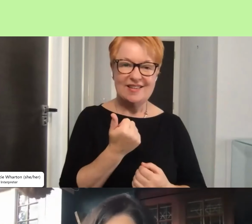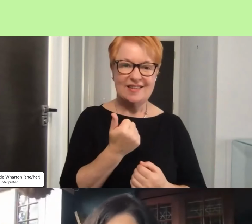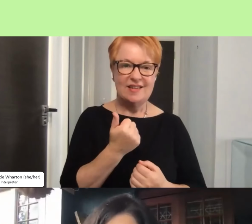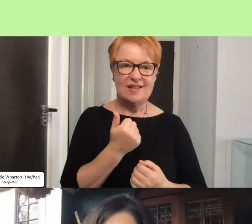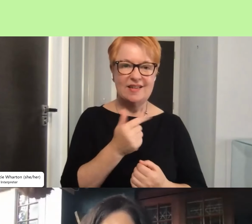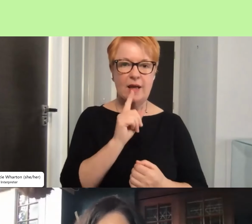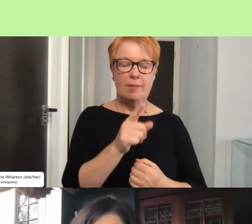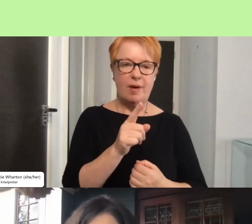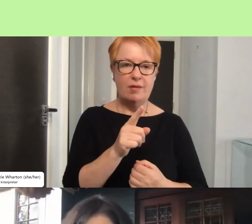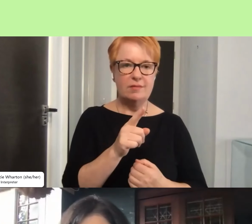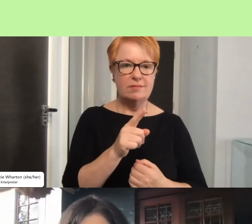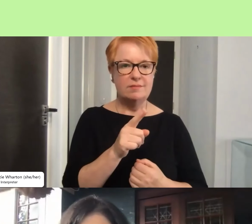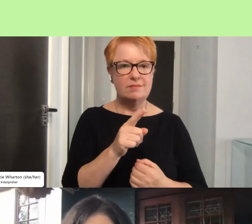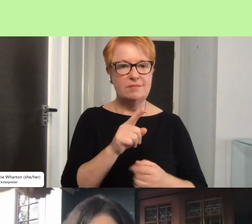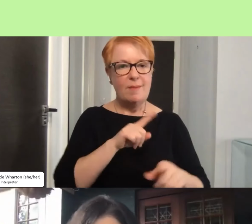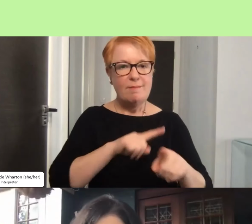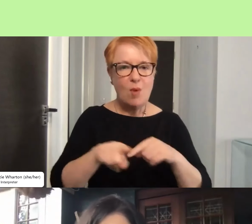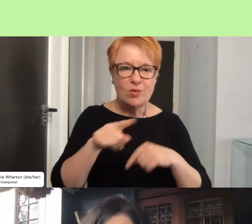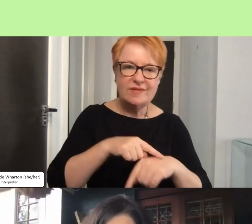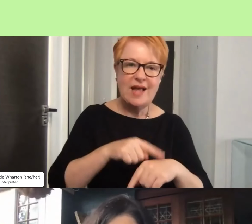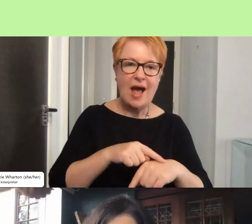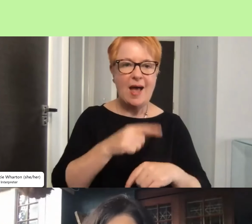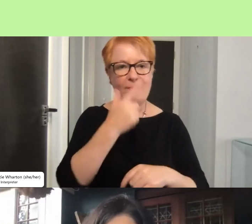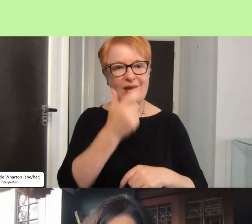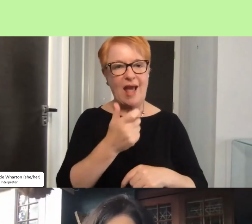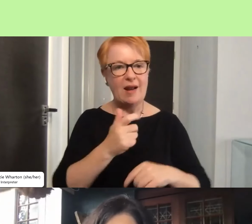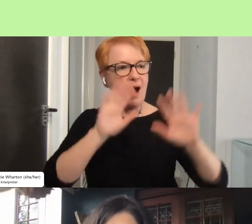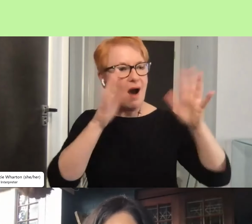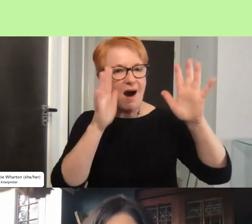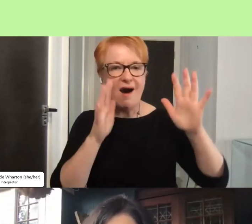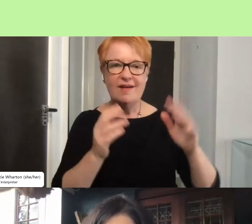artists garner arts funding and support from arts institutions.